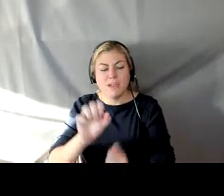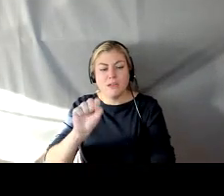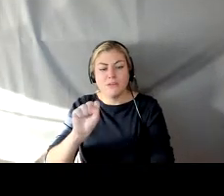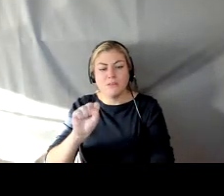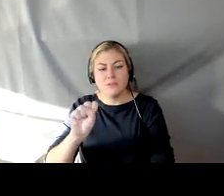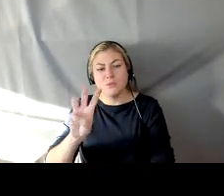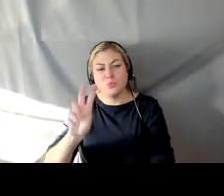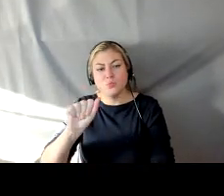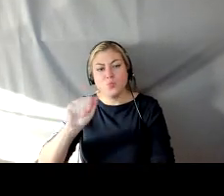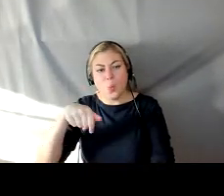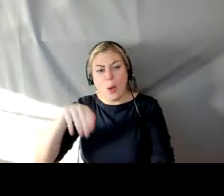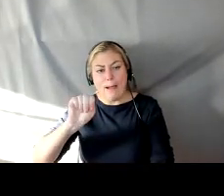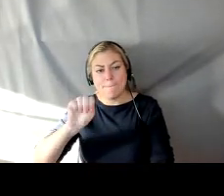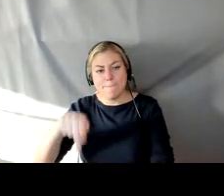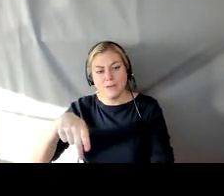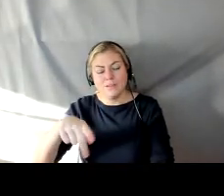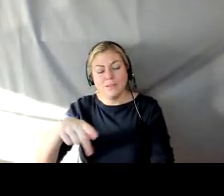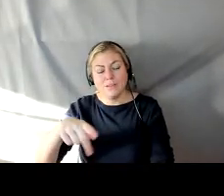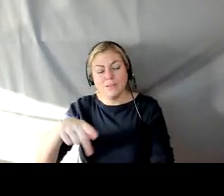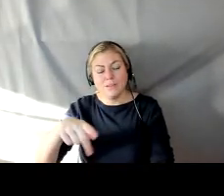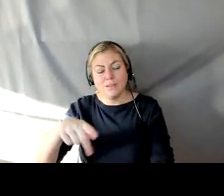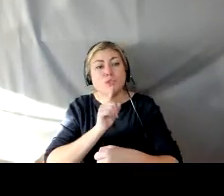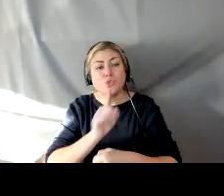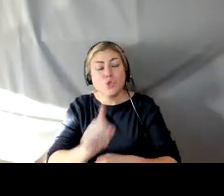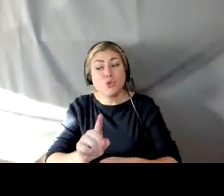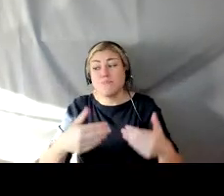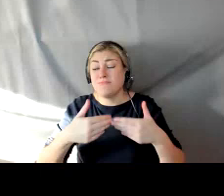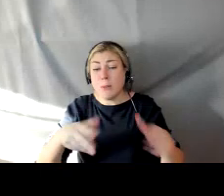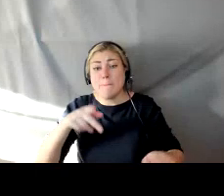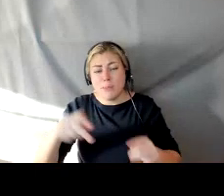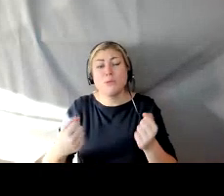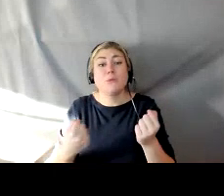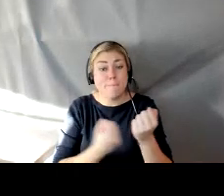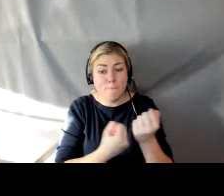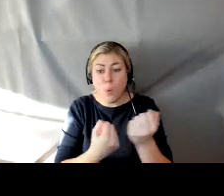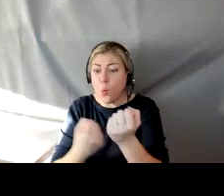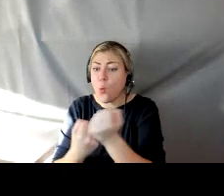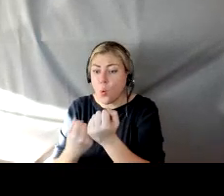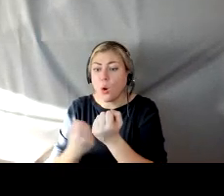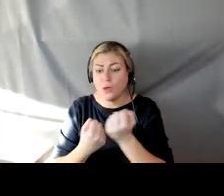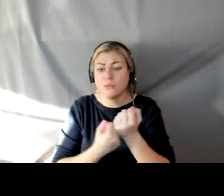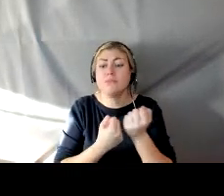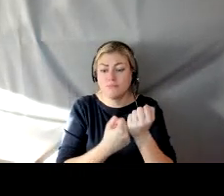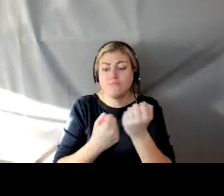support for this and the identify potential managing entity or a few